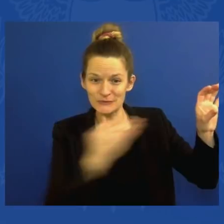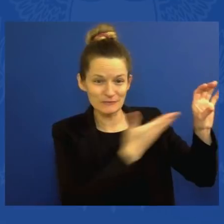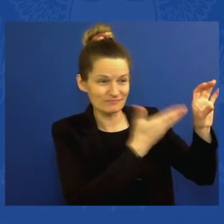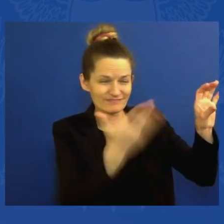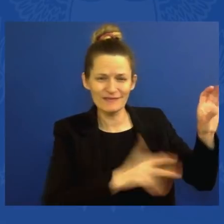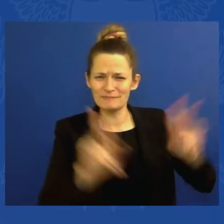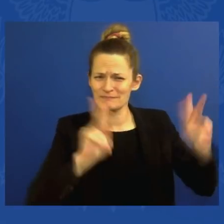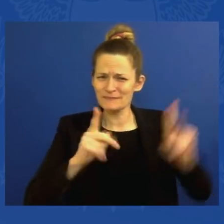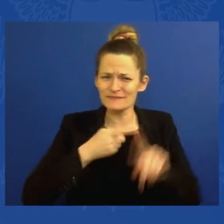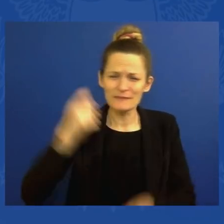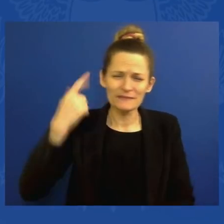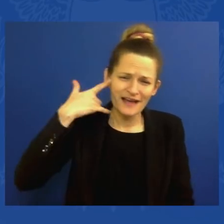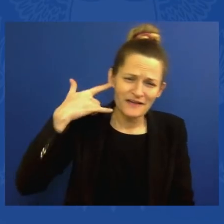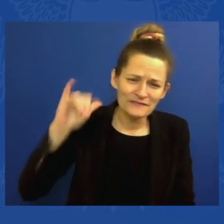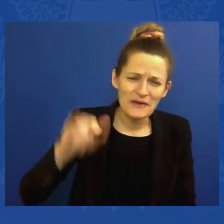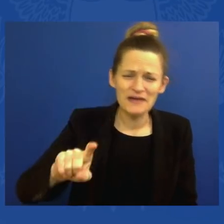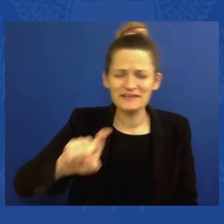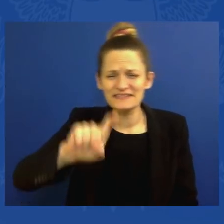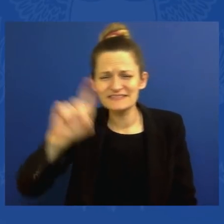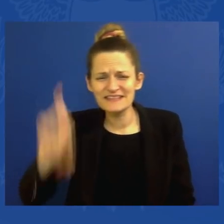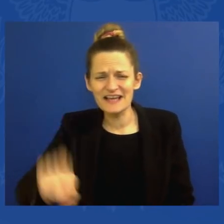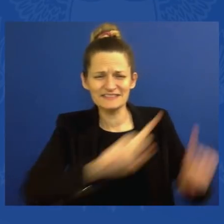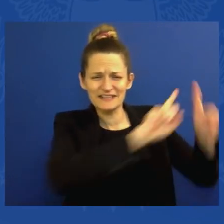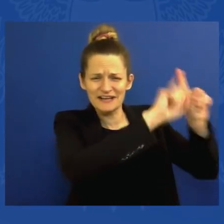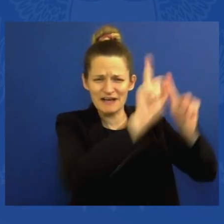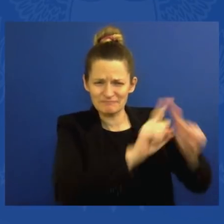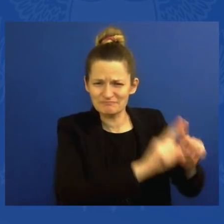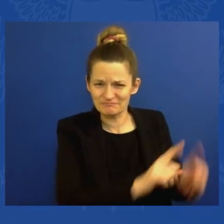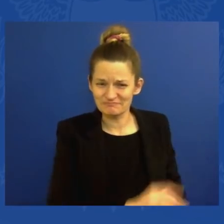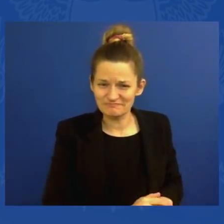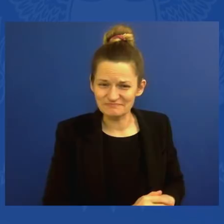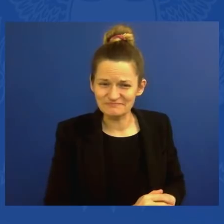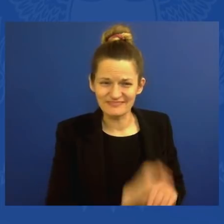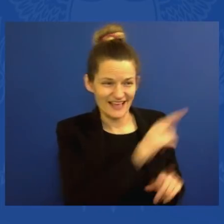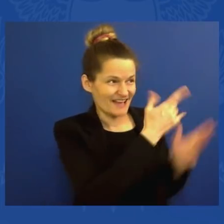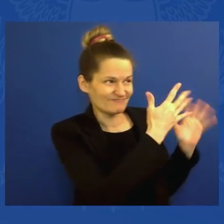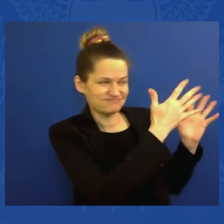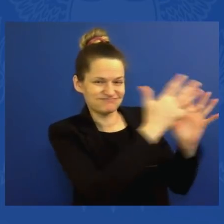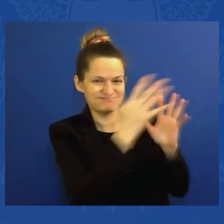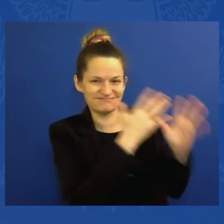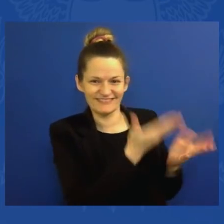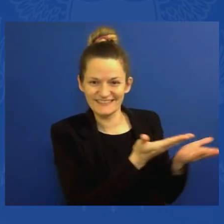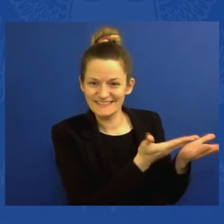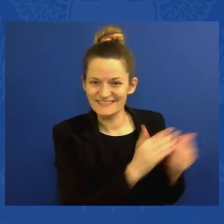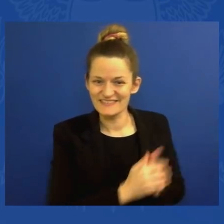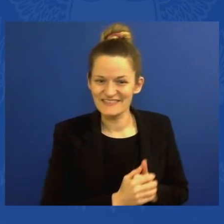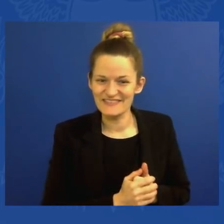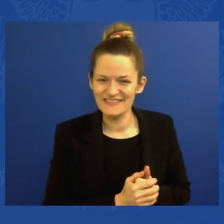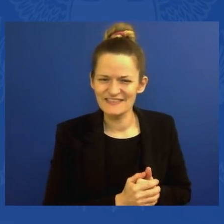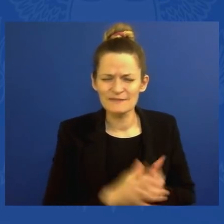And you know, and you know that for years, the questions about America's crumbling infrastructure